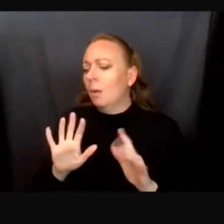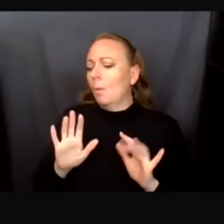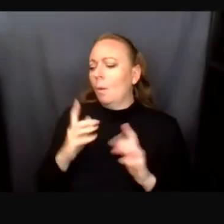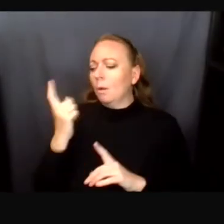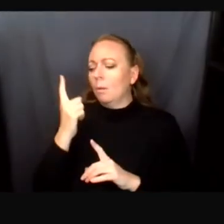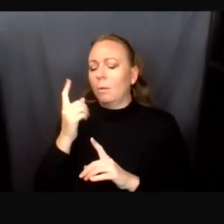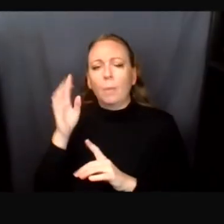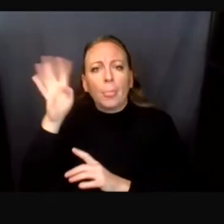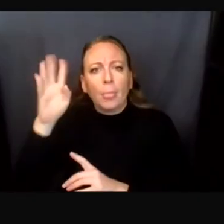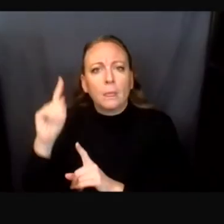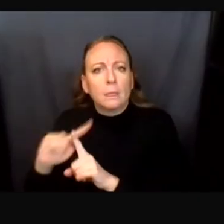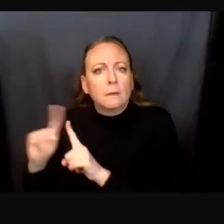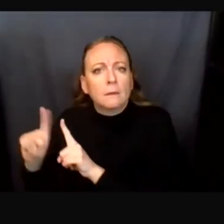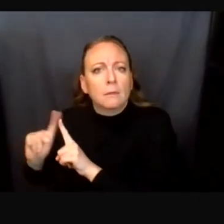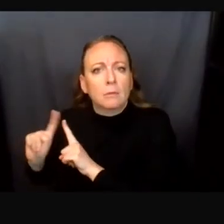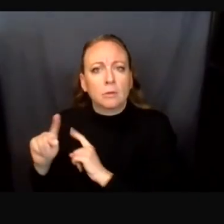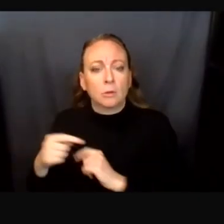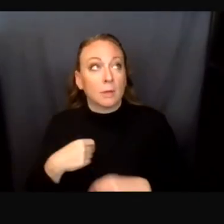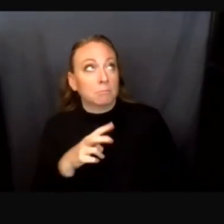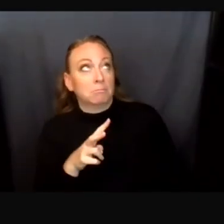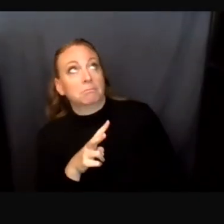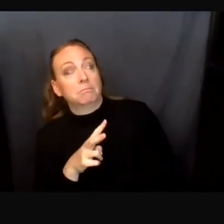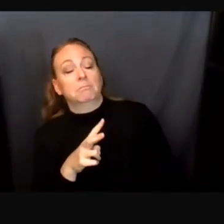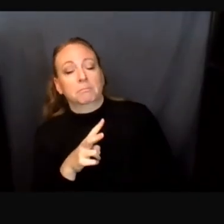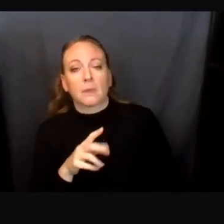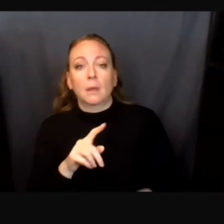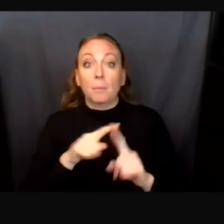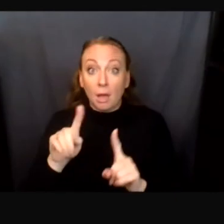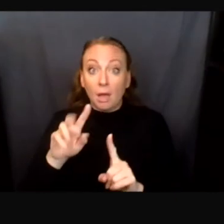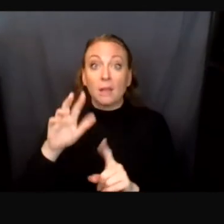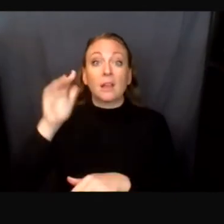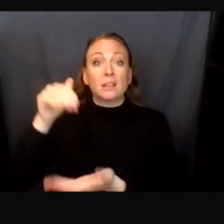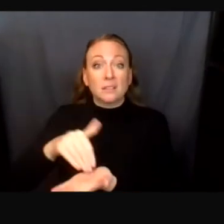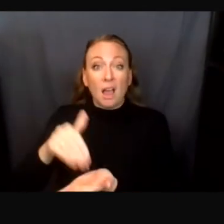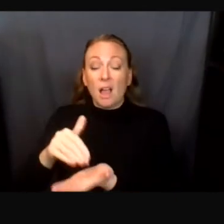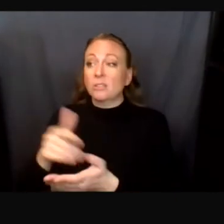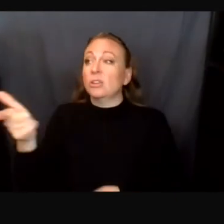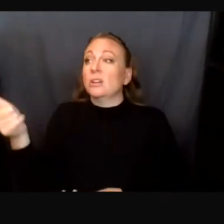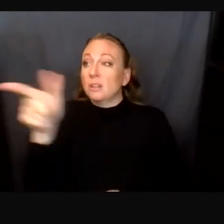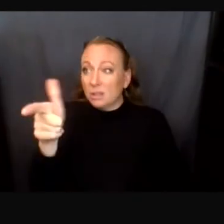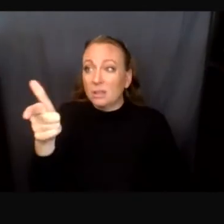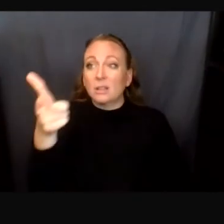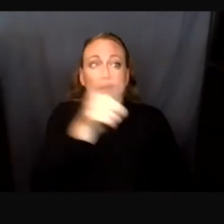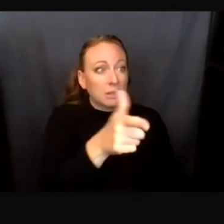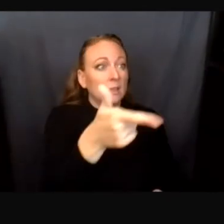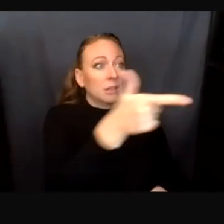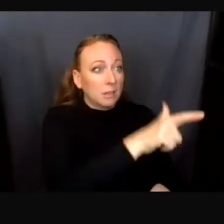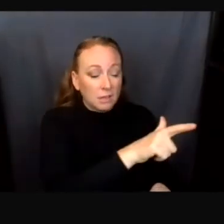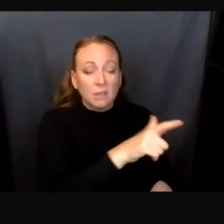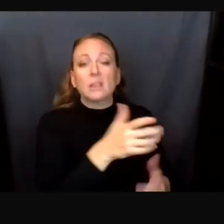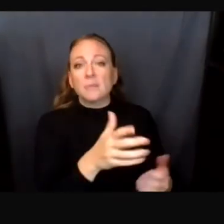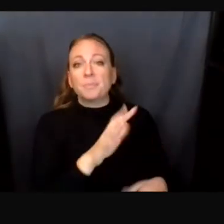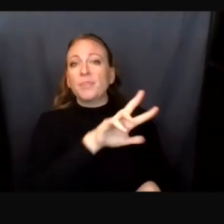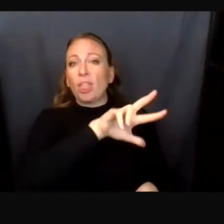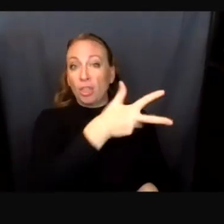So after the third doctor, they decided to take me to a witch doctor.